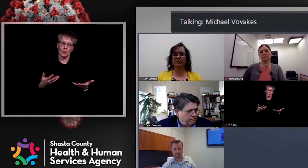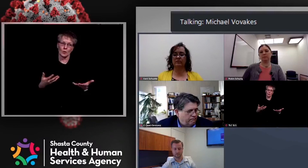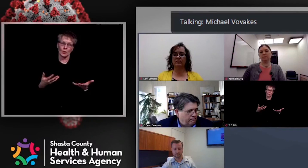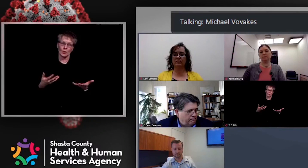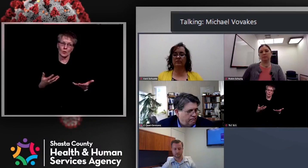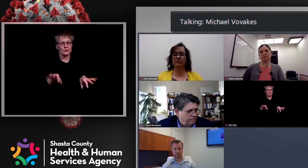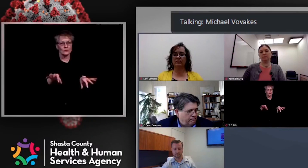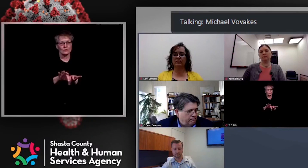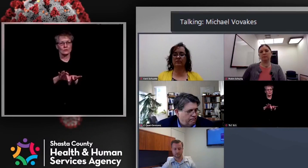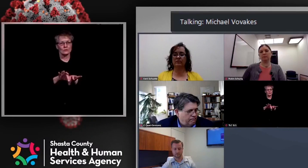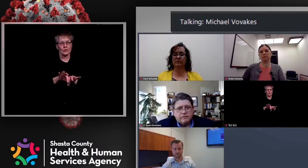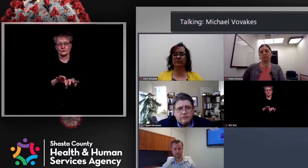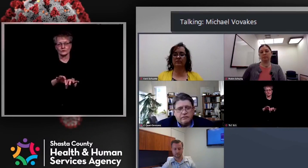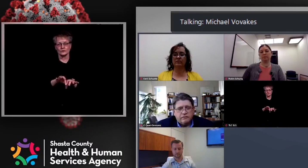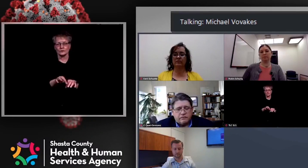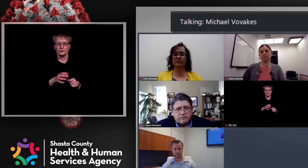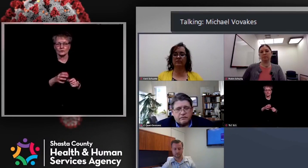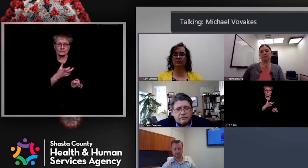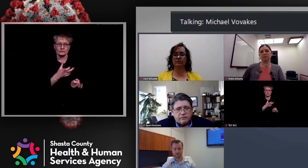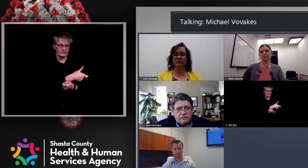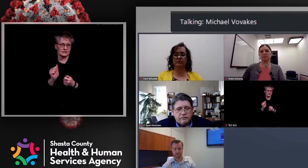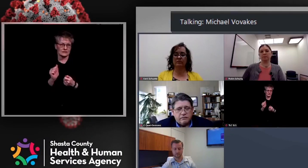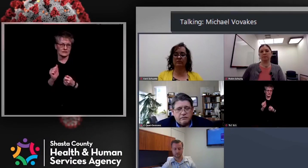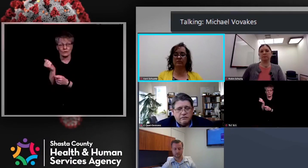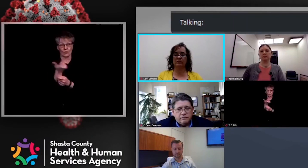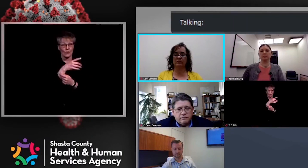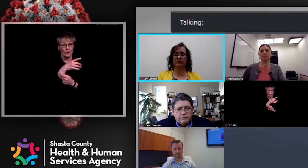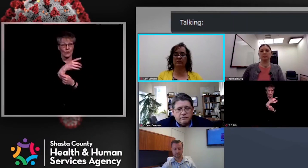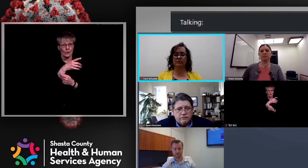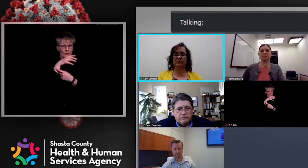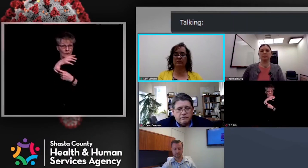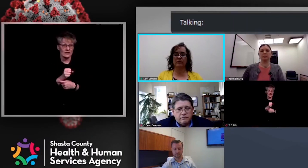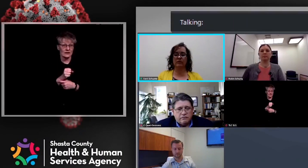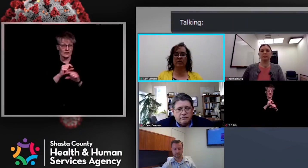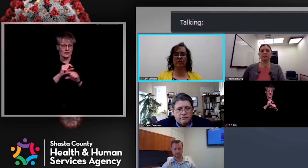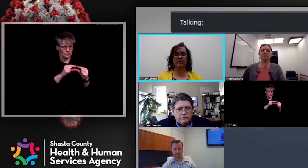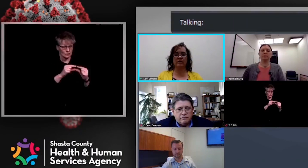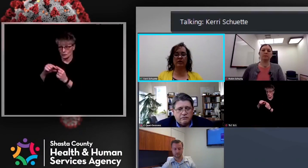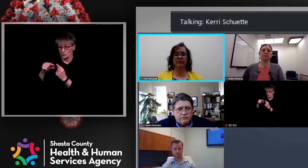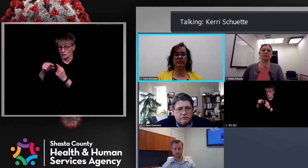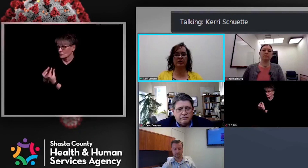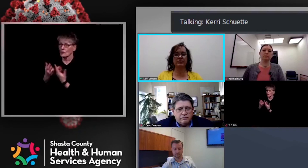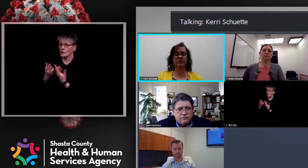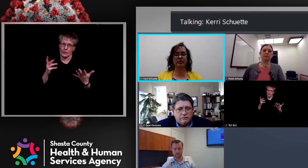approved for. All right. Thank you very much. Those were